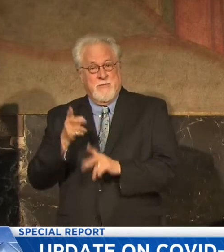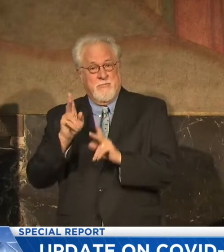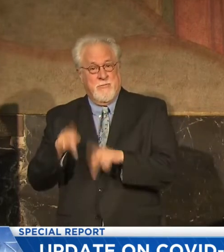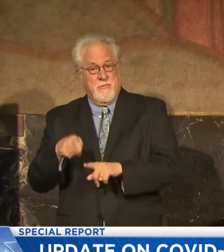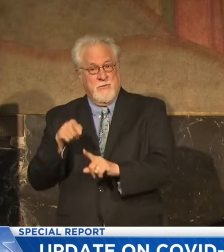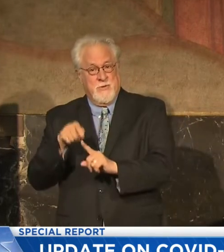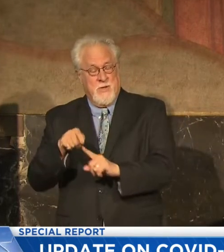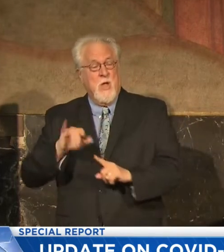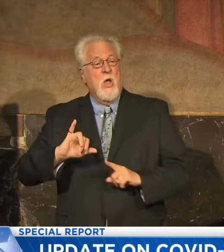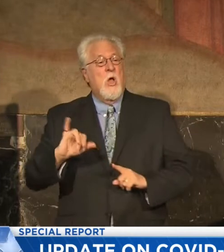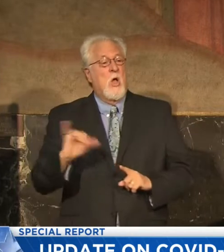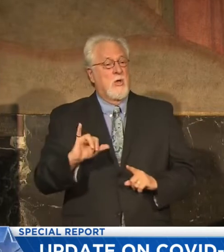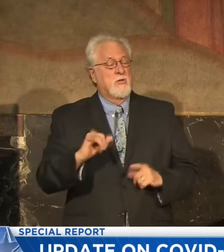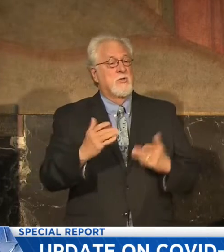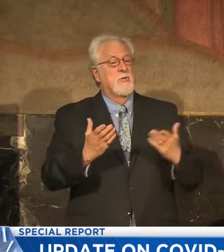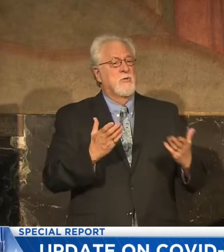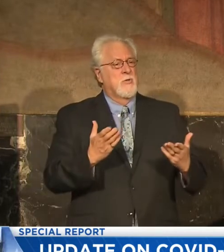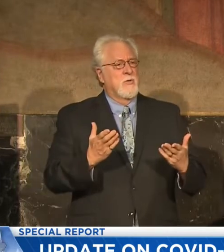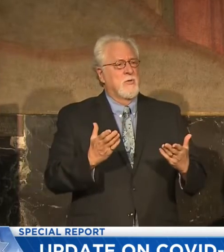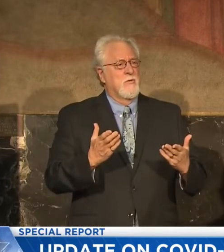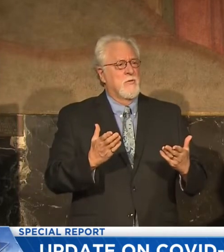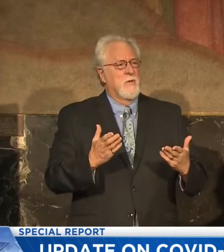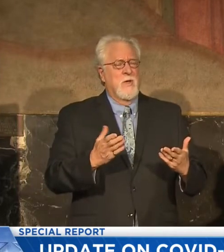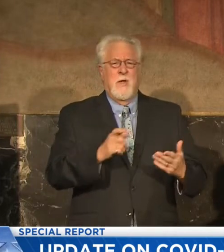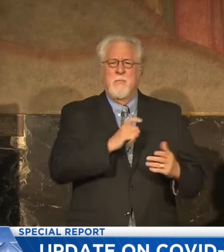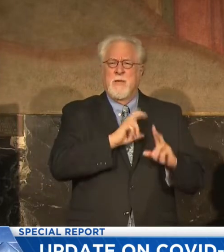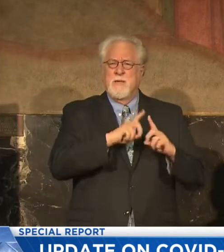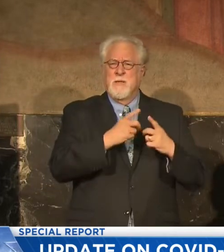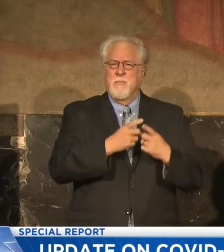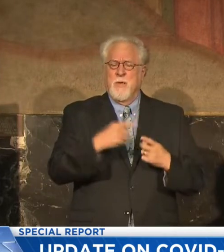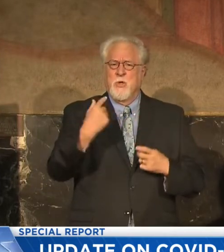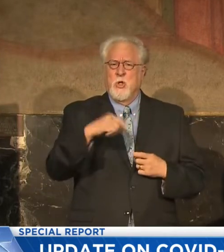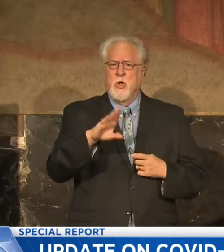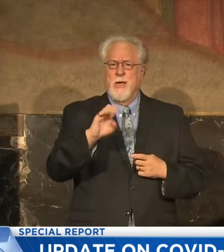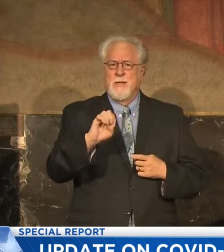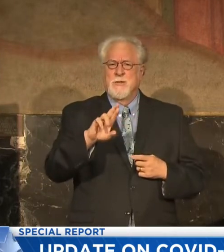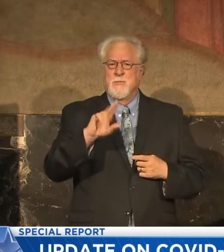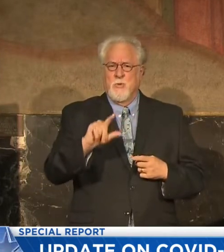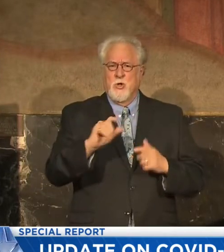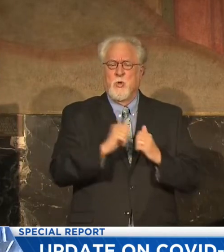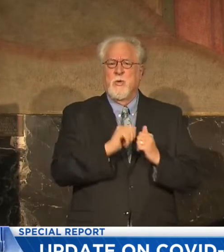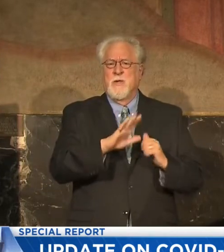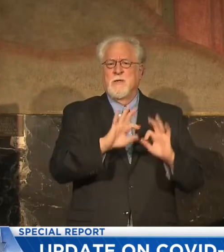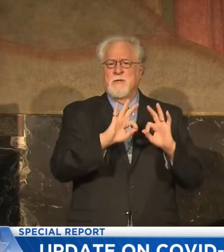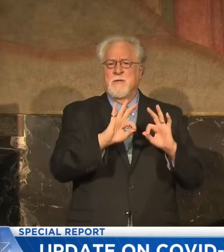GEORGE BAKER PASSED AWAY. SUCCUMB TO INJURIES HE SUSTAINED IN THE LINE OF DUTY. IN ADDITION TO BEING A STATE